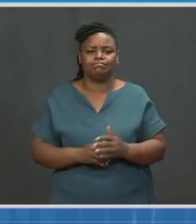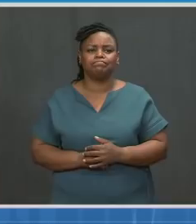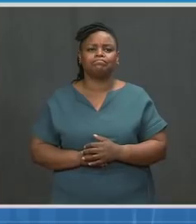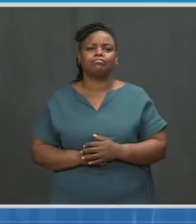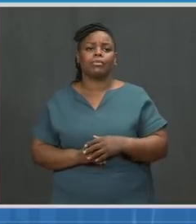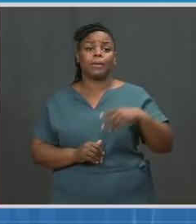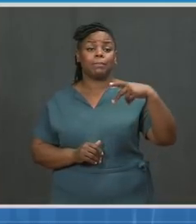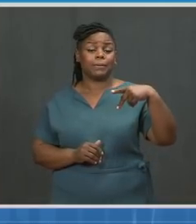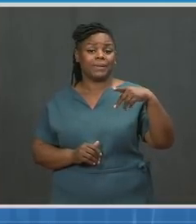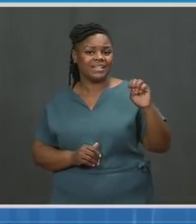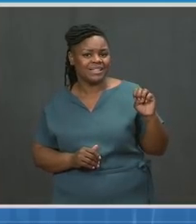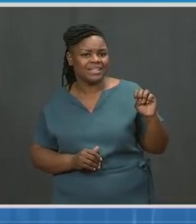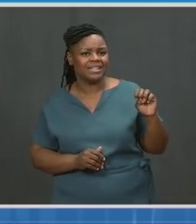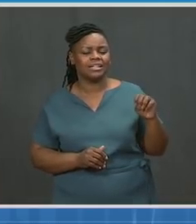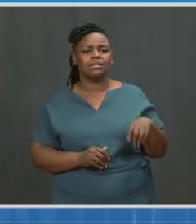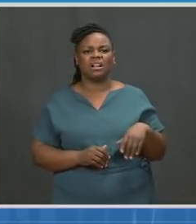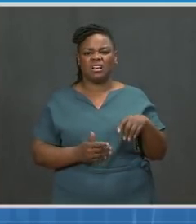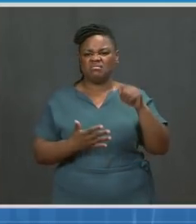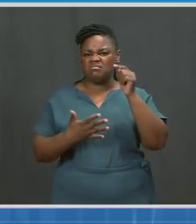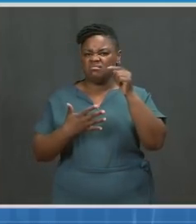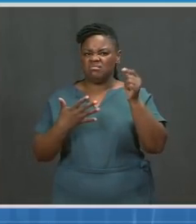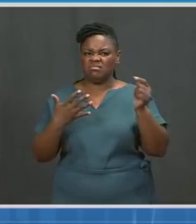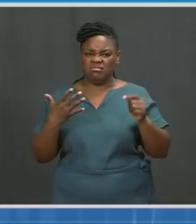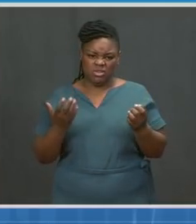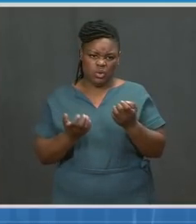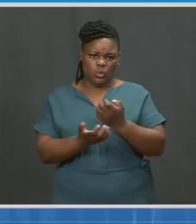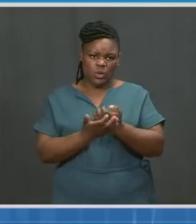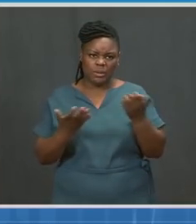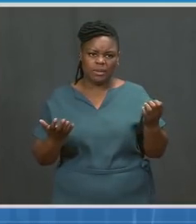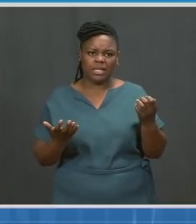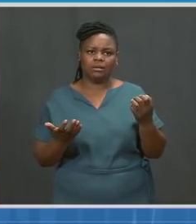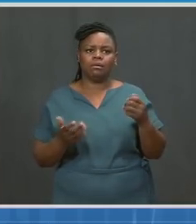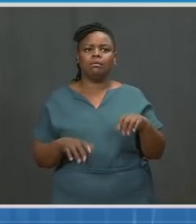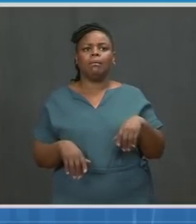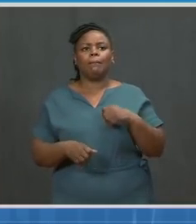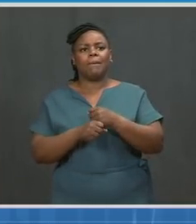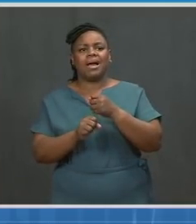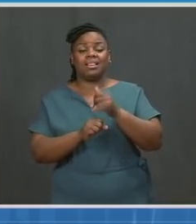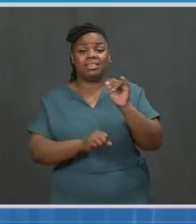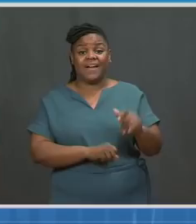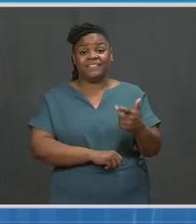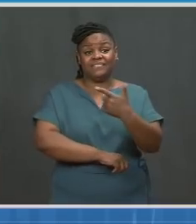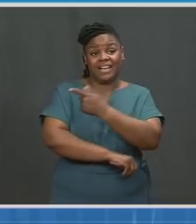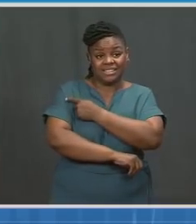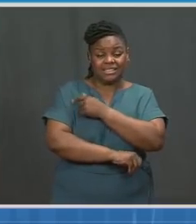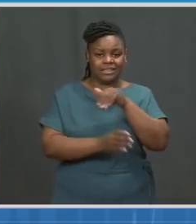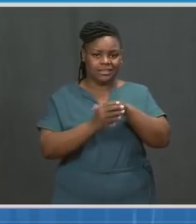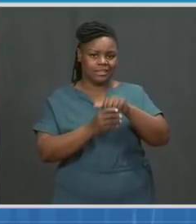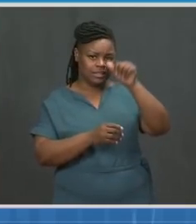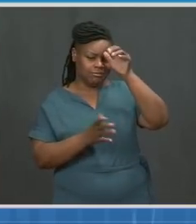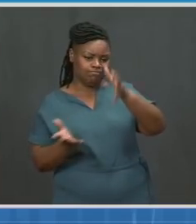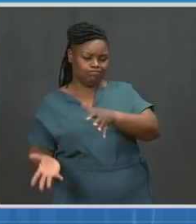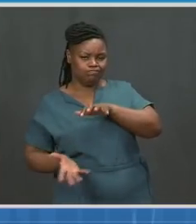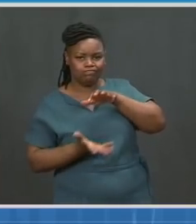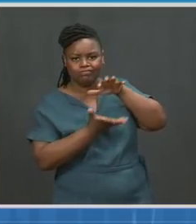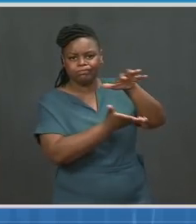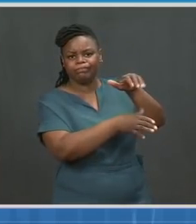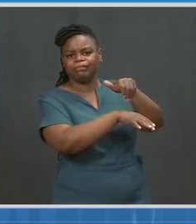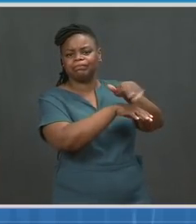that are needed to manufacture vaccines in India. And CDC, which has a long history of working with